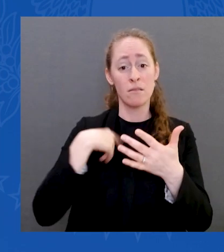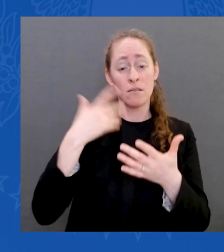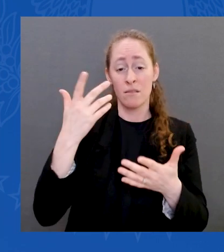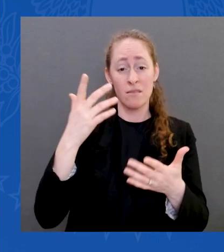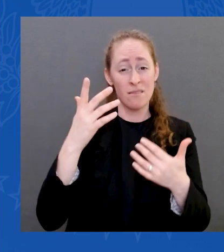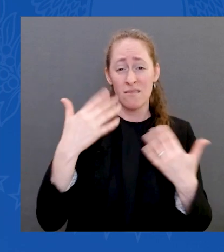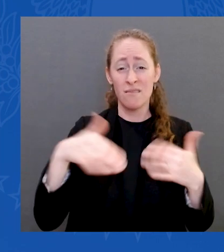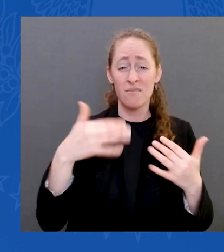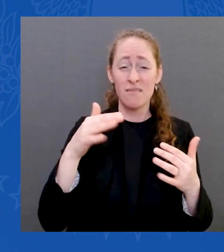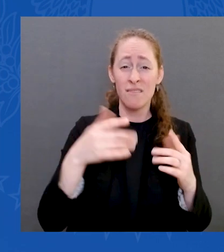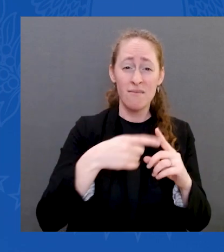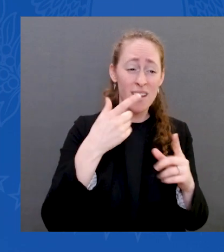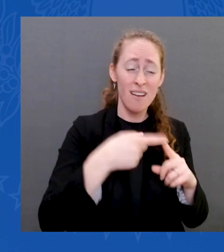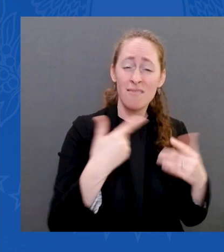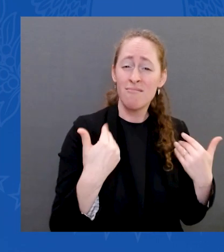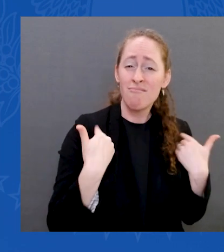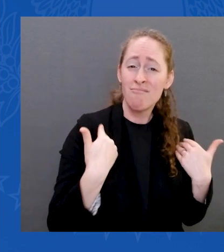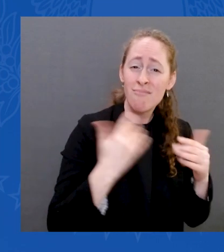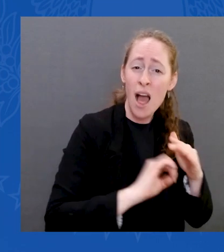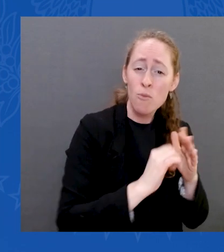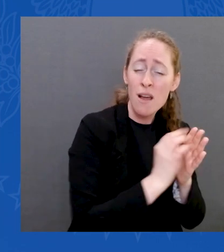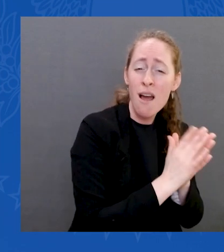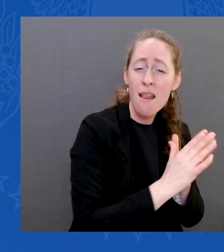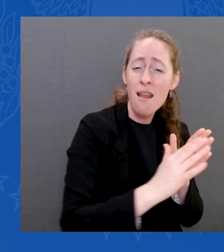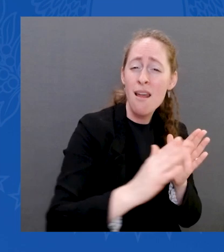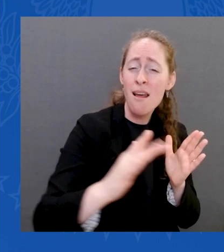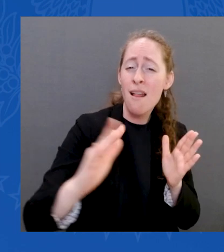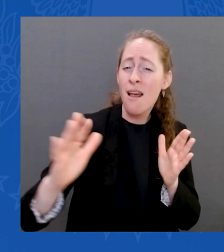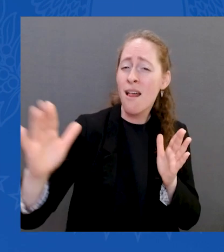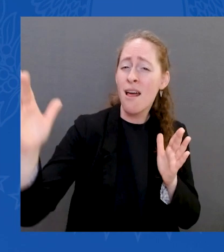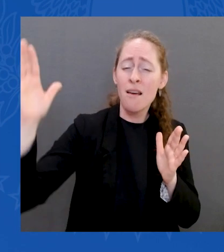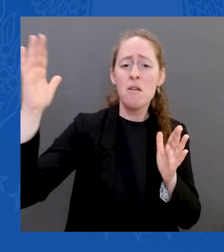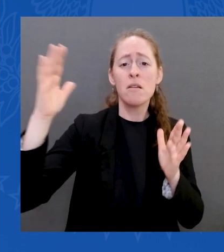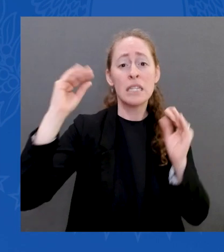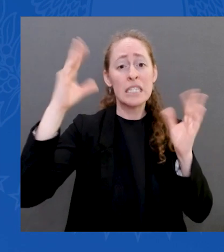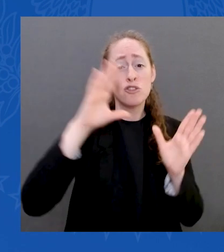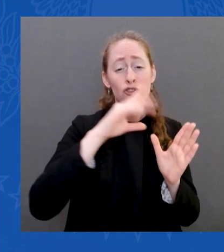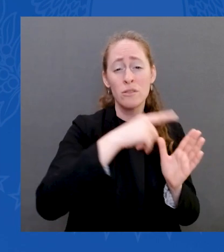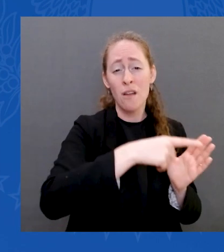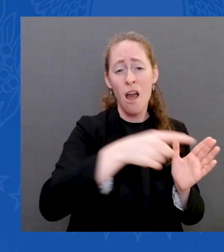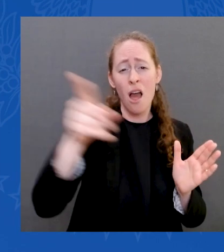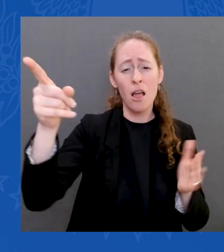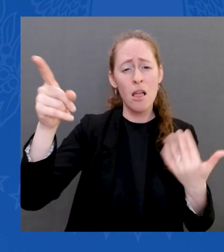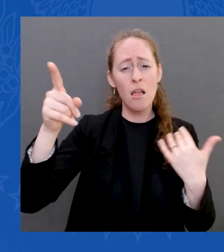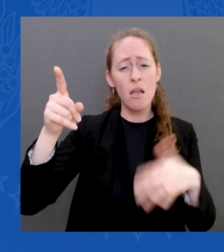I didn't really beat my stuttering, and still occasionally I do, until I was --